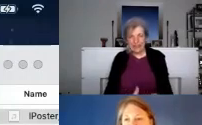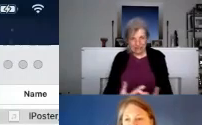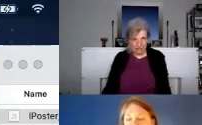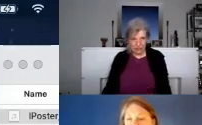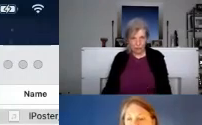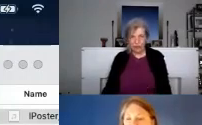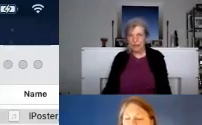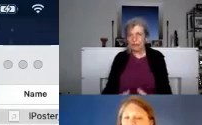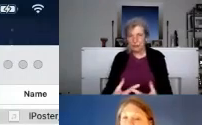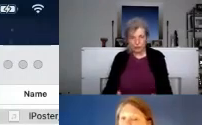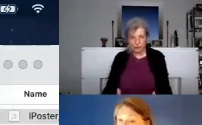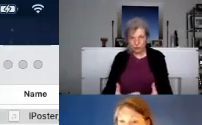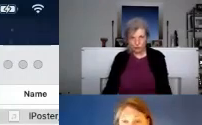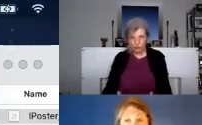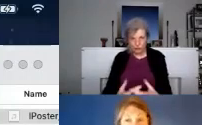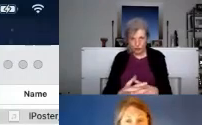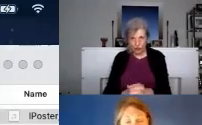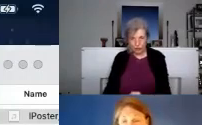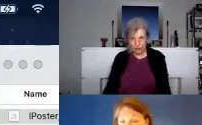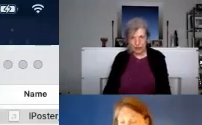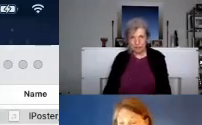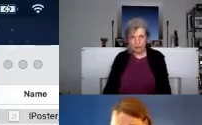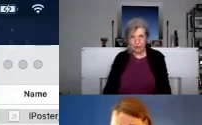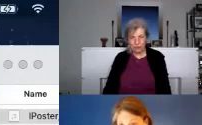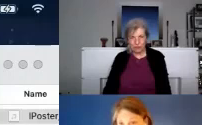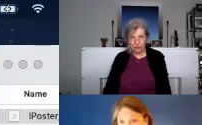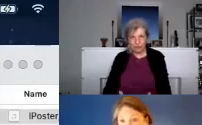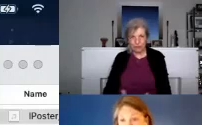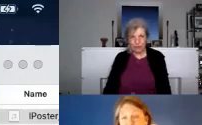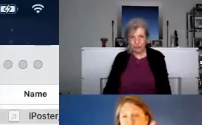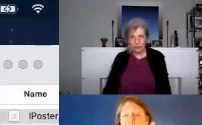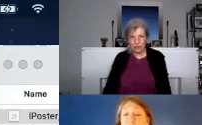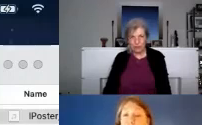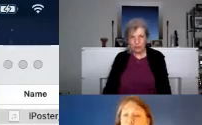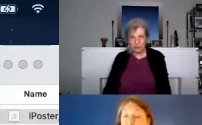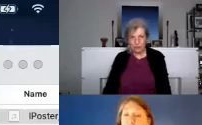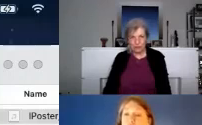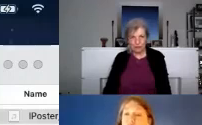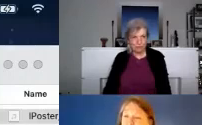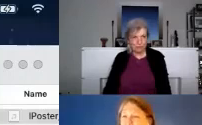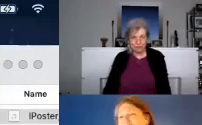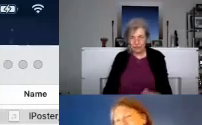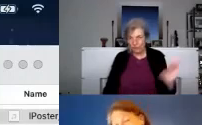anything, whatever you choose to show, you are essentially screen sharing. If there are